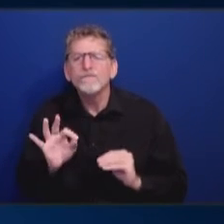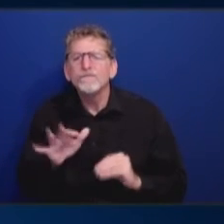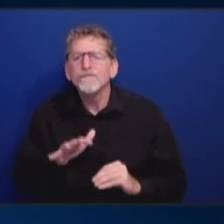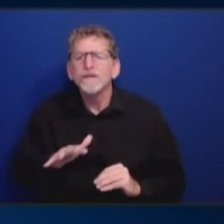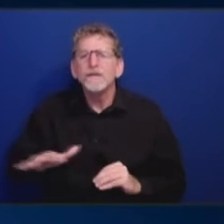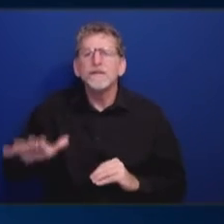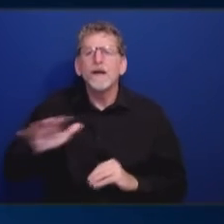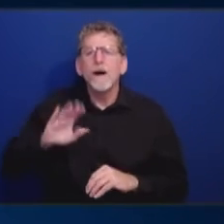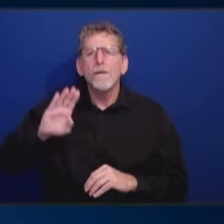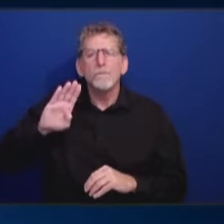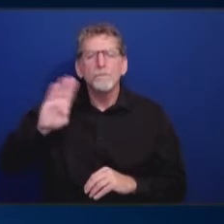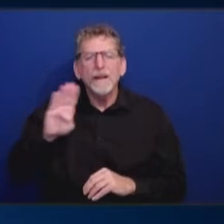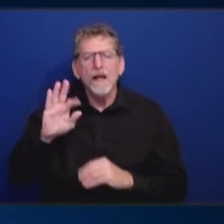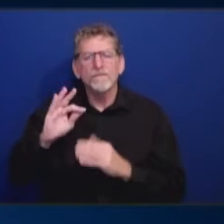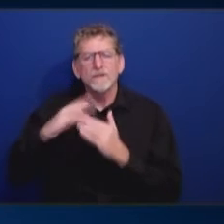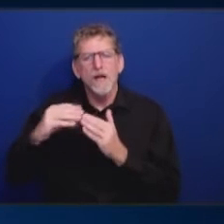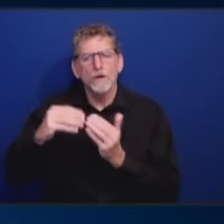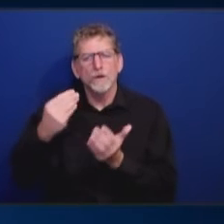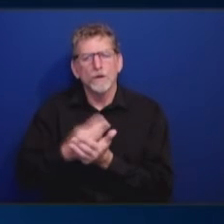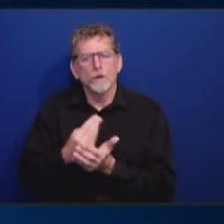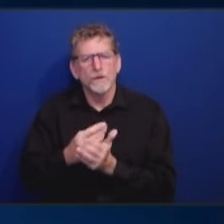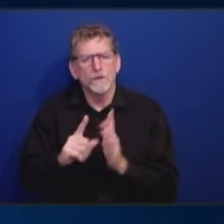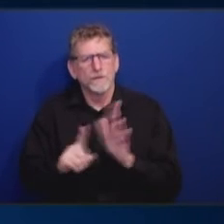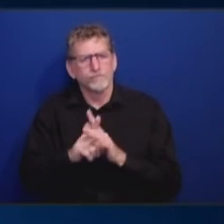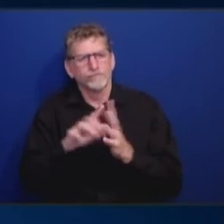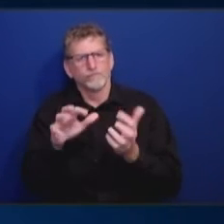And just the next slide, back to where this occurs, just so that